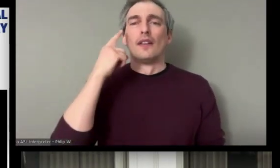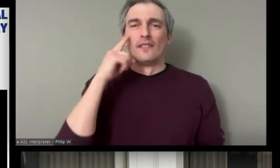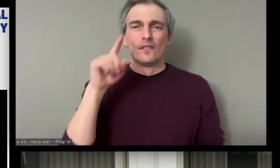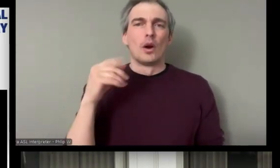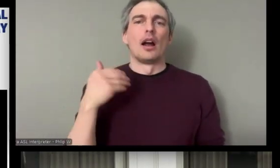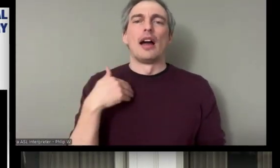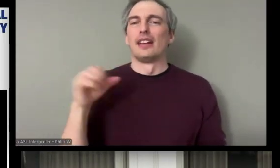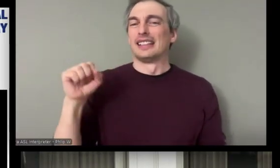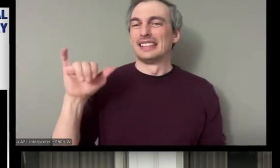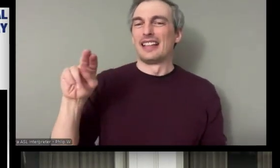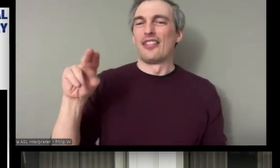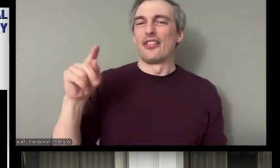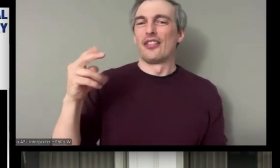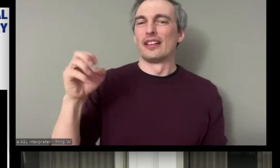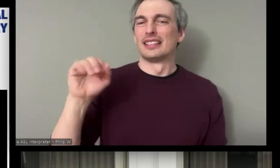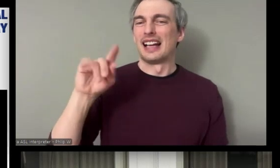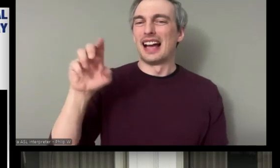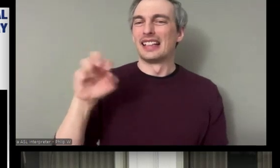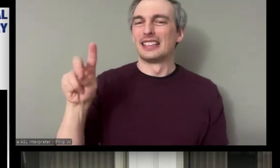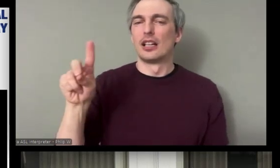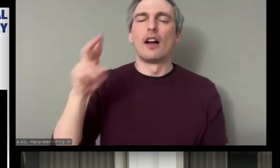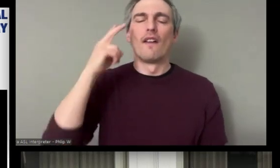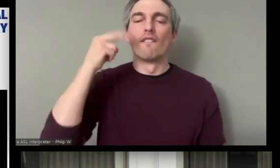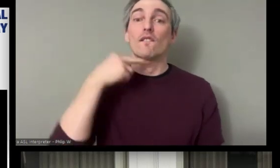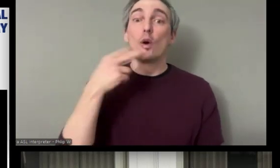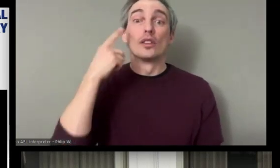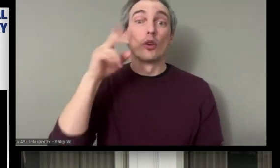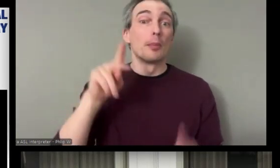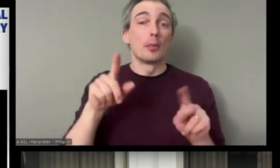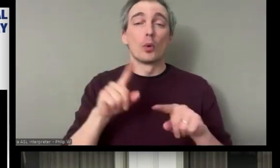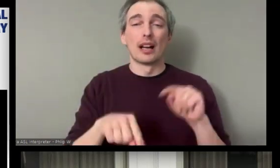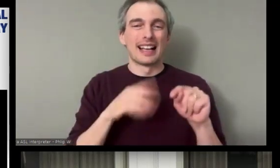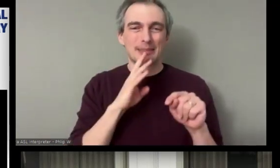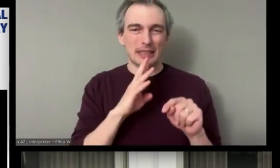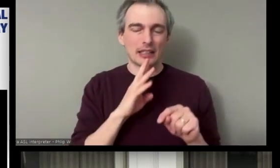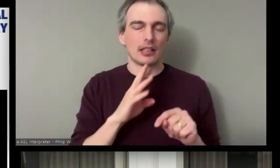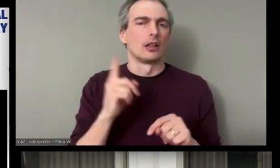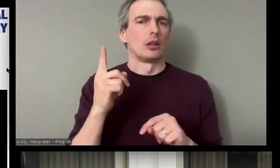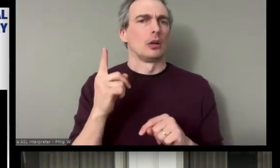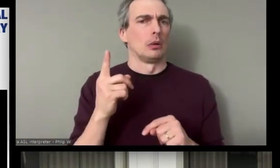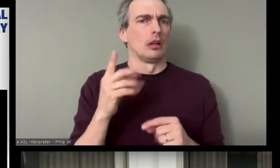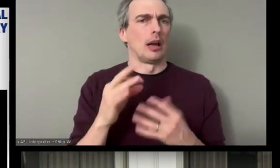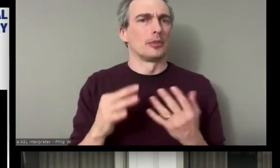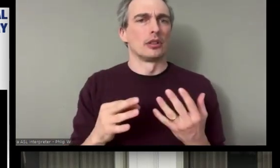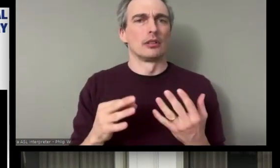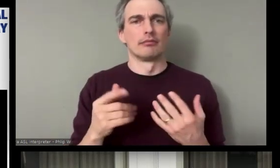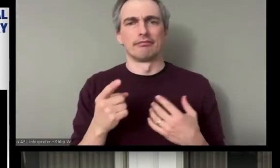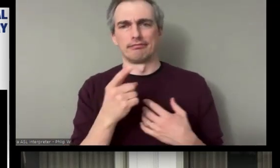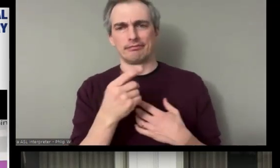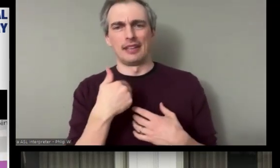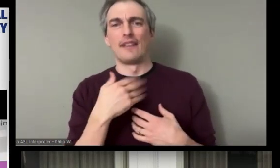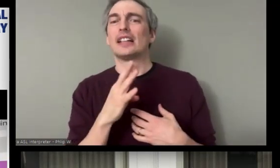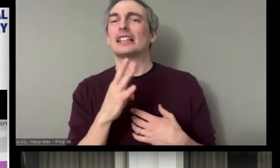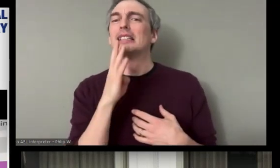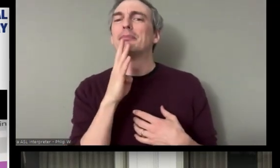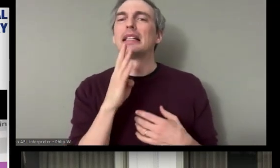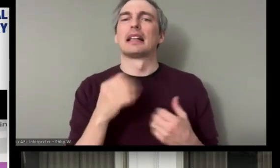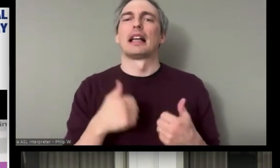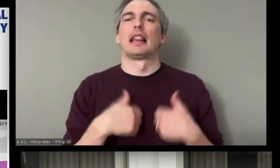So this is cool, that on the headset only, you have the ability to use a speak live feature. And I think the sound won't come through.